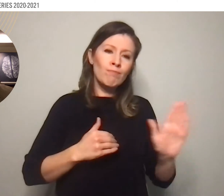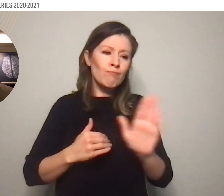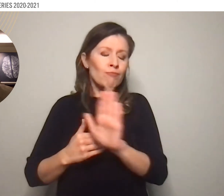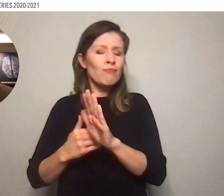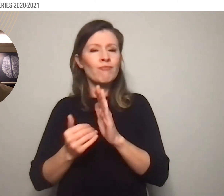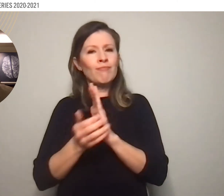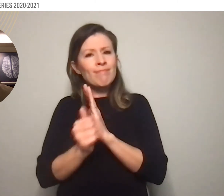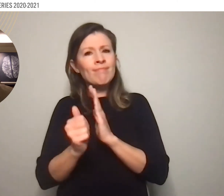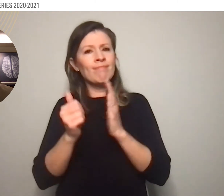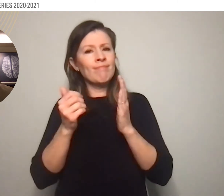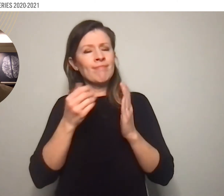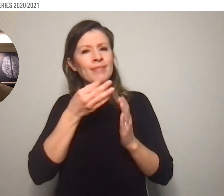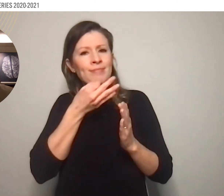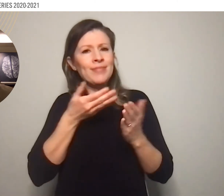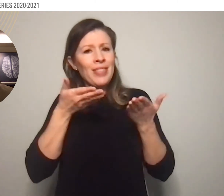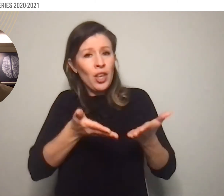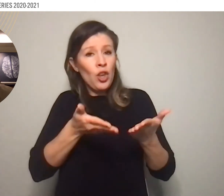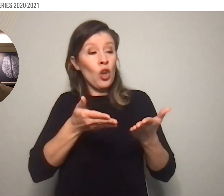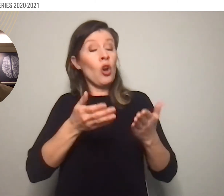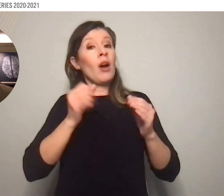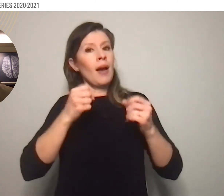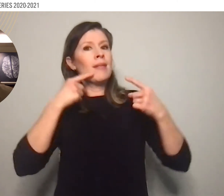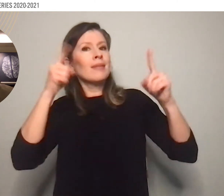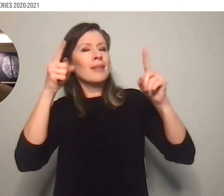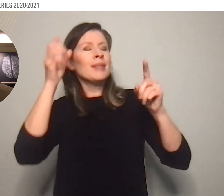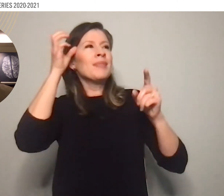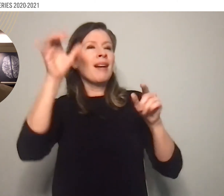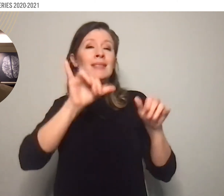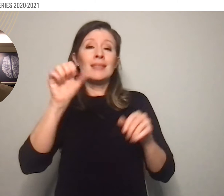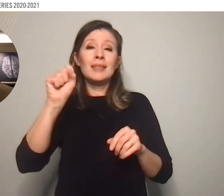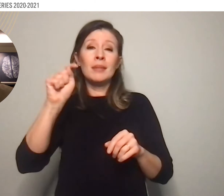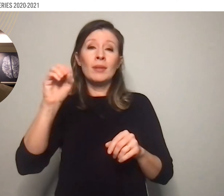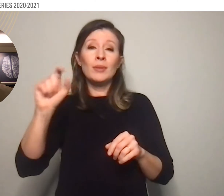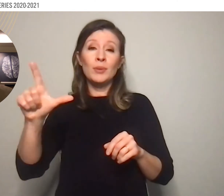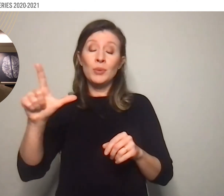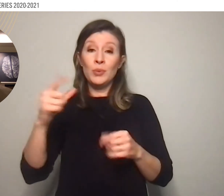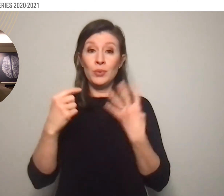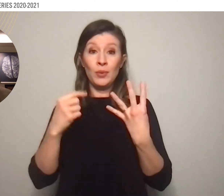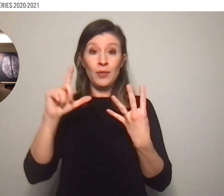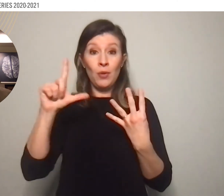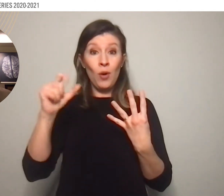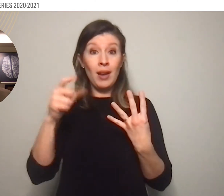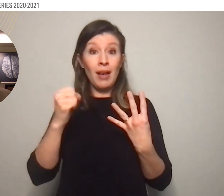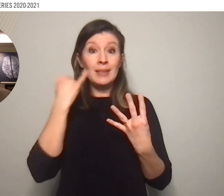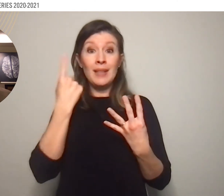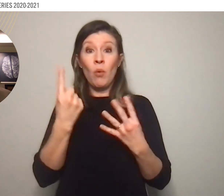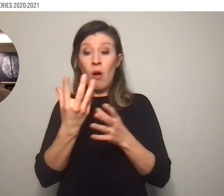all of the expertise and unique units to make it go. In other words, the stool cannot stand without